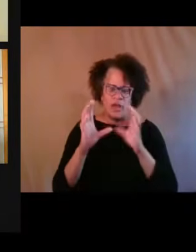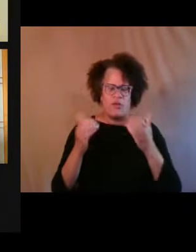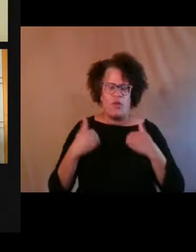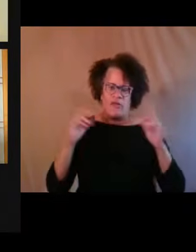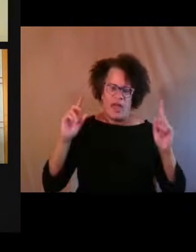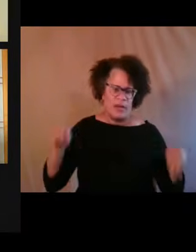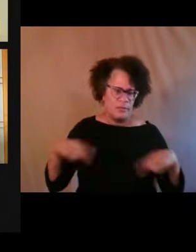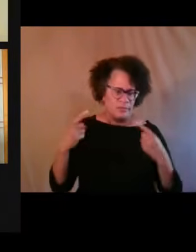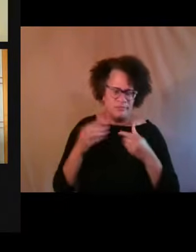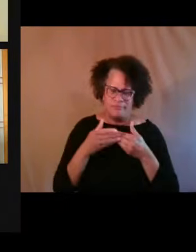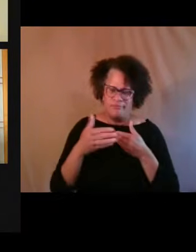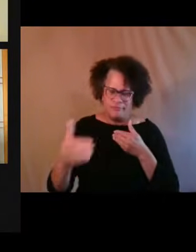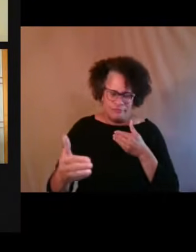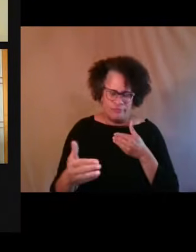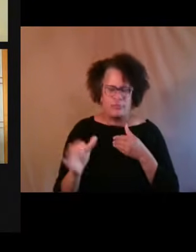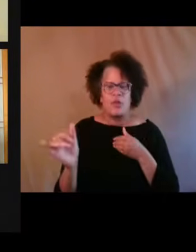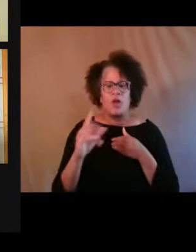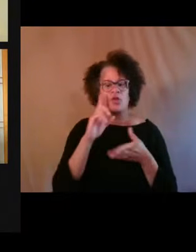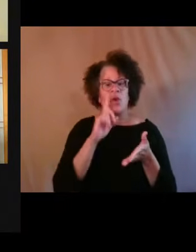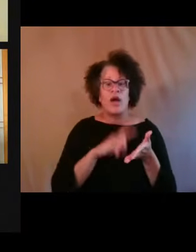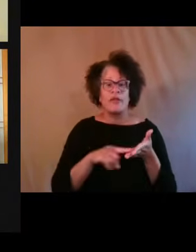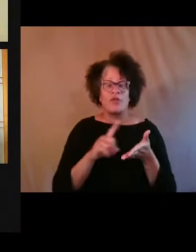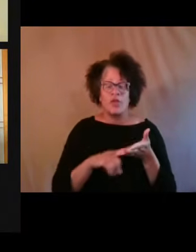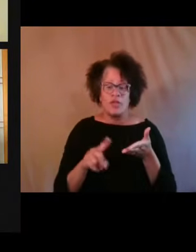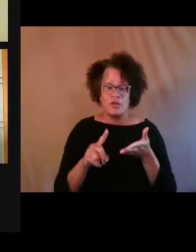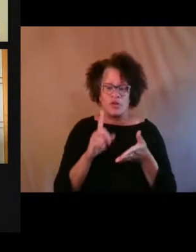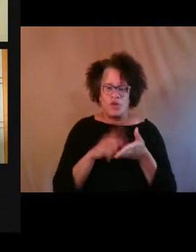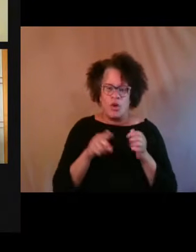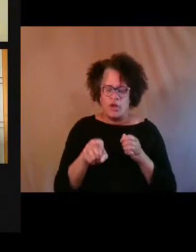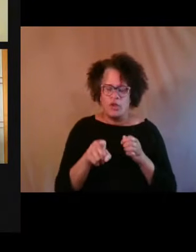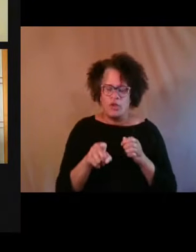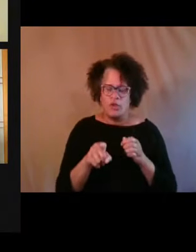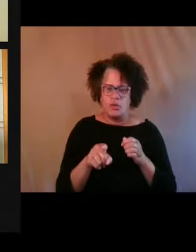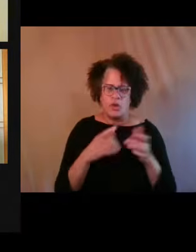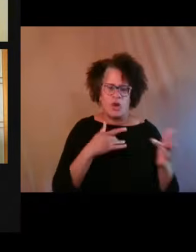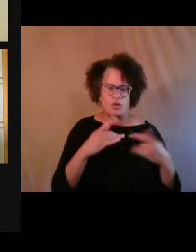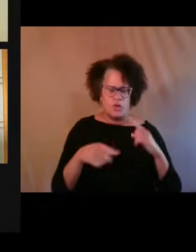And I've also researched so much of the things that you all are concerned about and talk about.